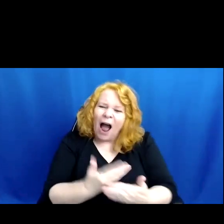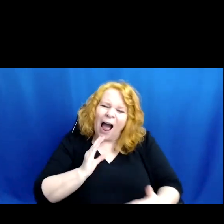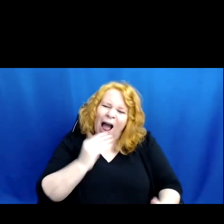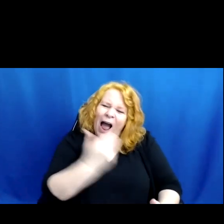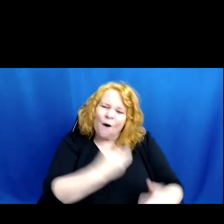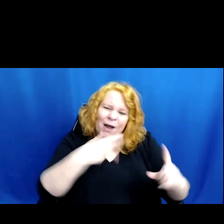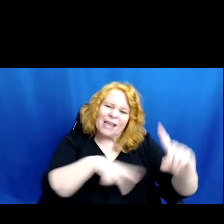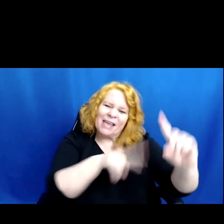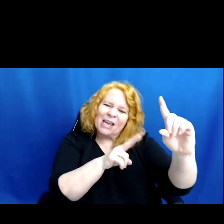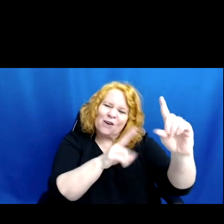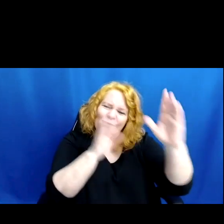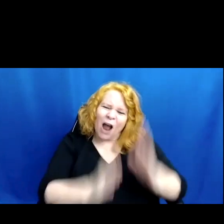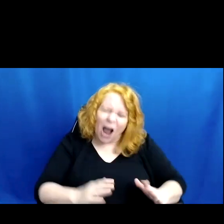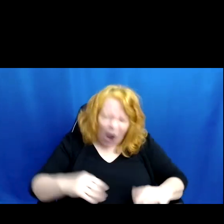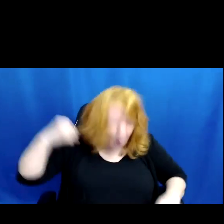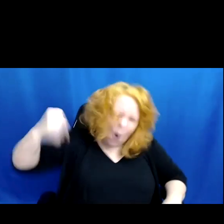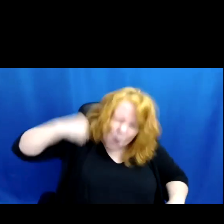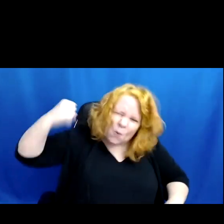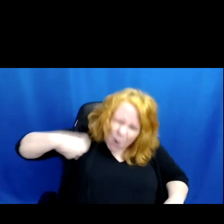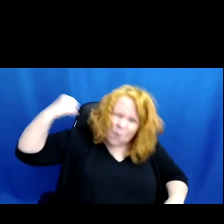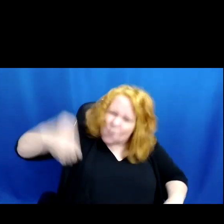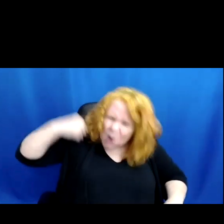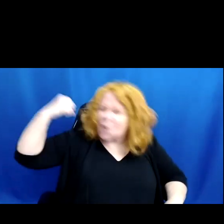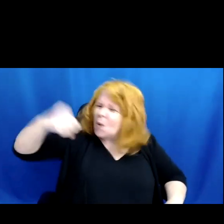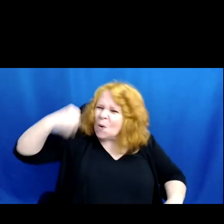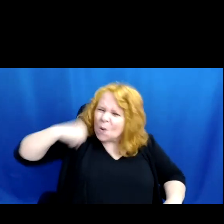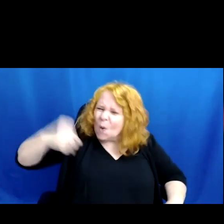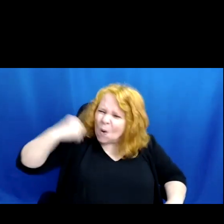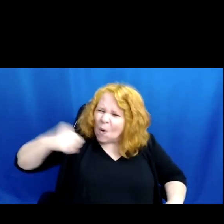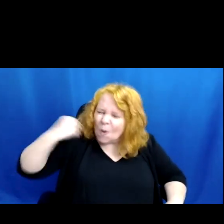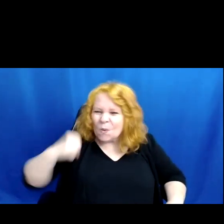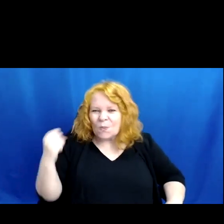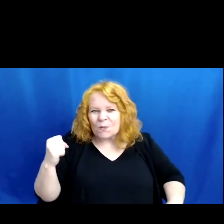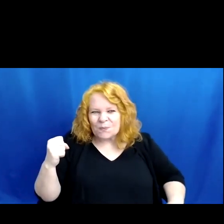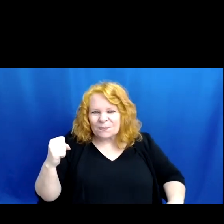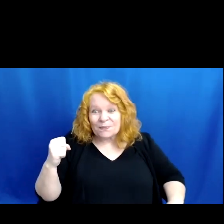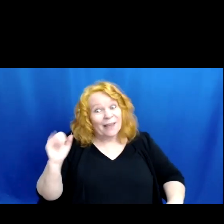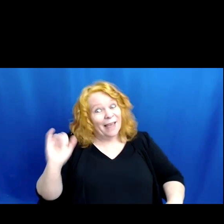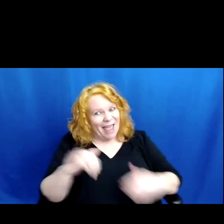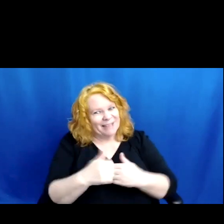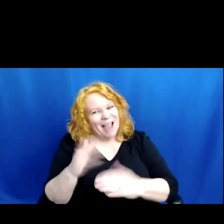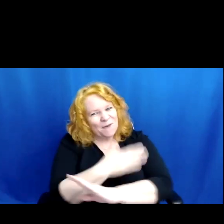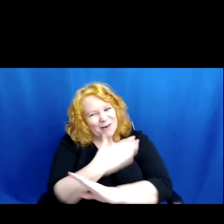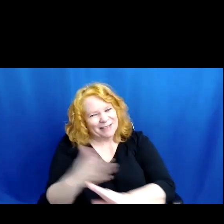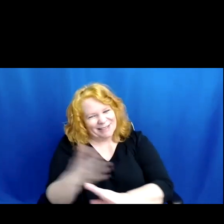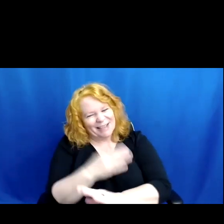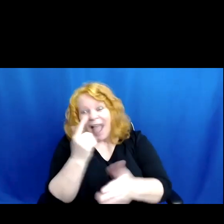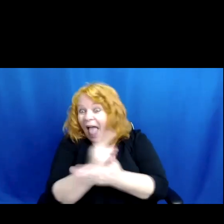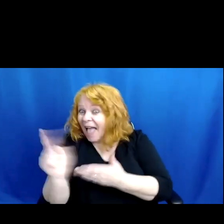And that’s what we sing every week and it is great fun.